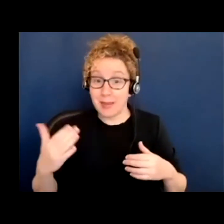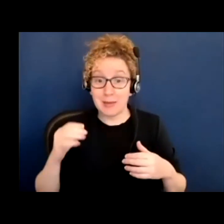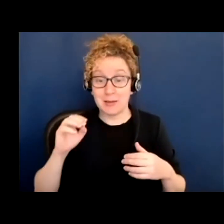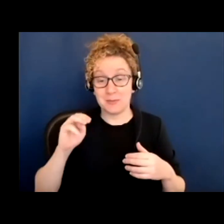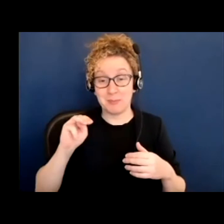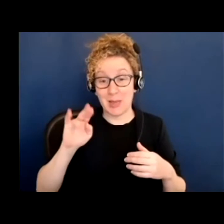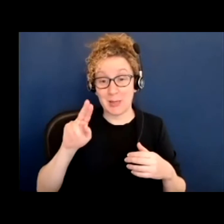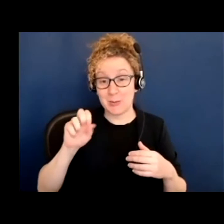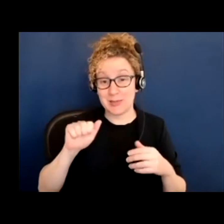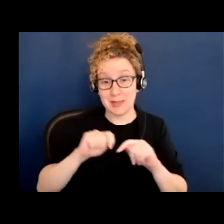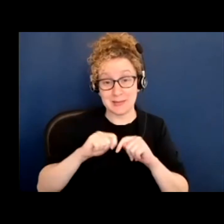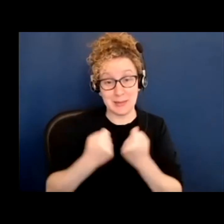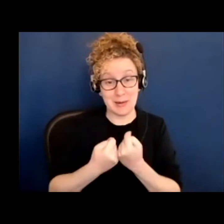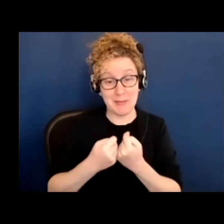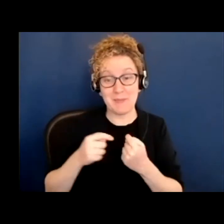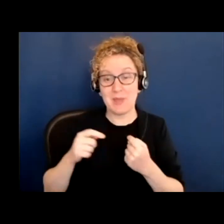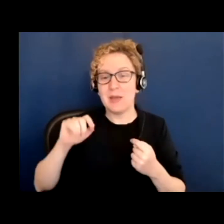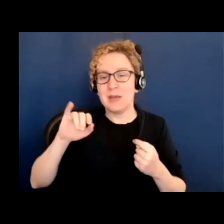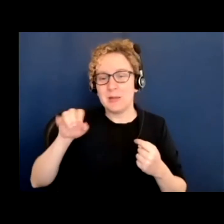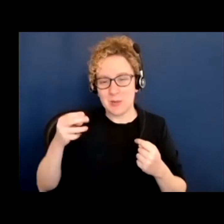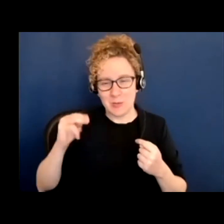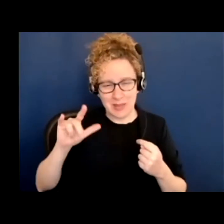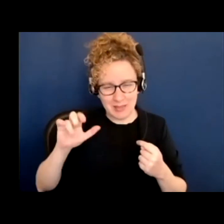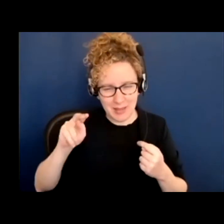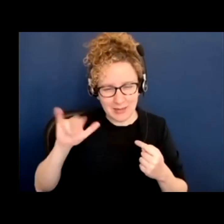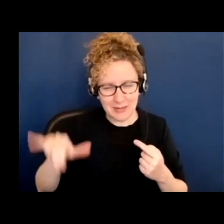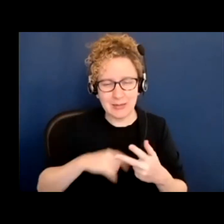officer with the State Department’s Bureau of Educational and Cultural Affairs David